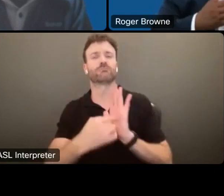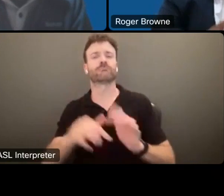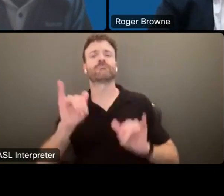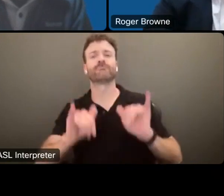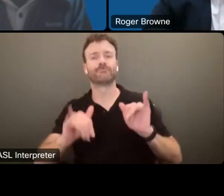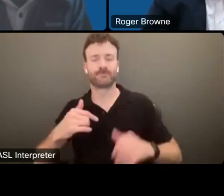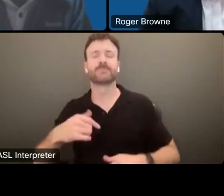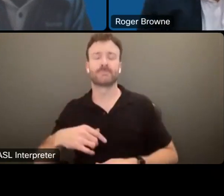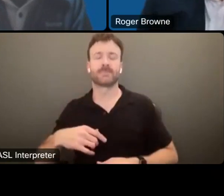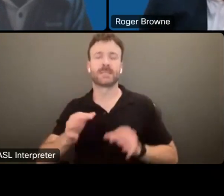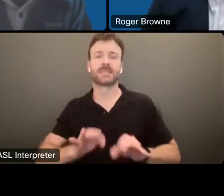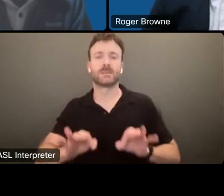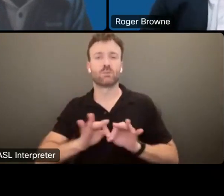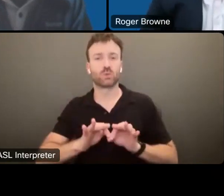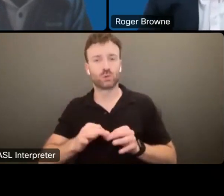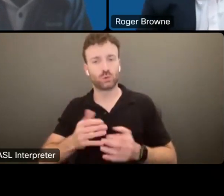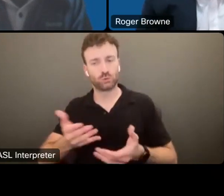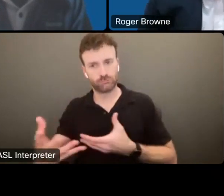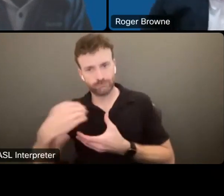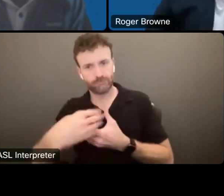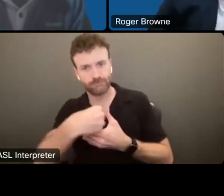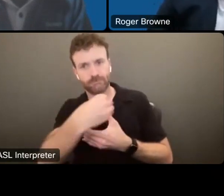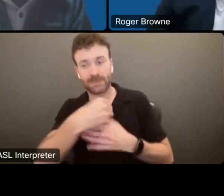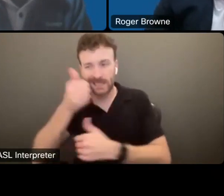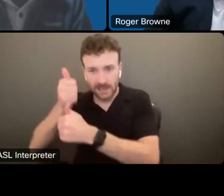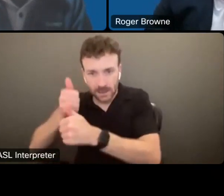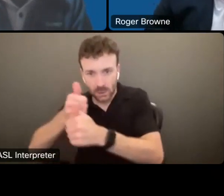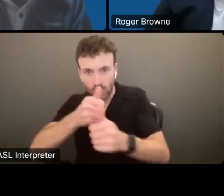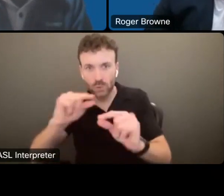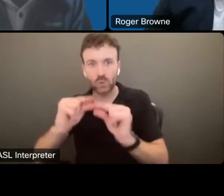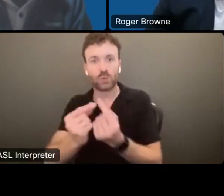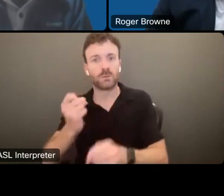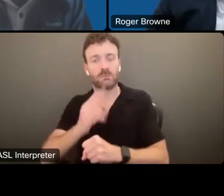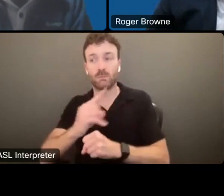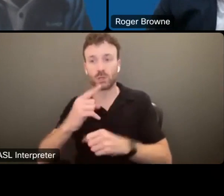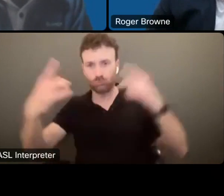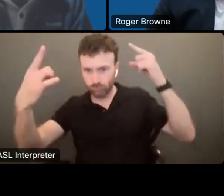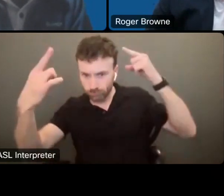engage each and every one of these groups to make sure that they're all on side with the way of thinking.